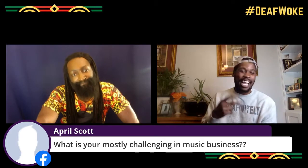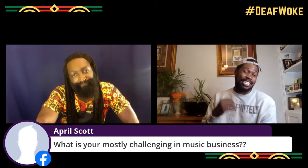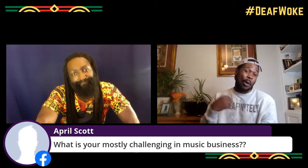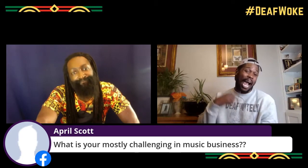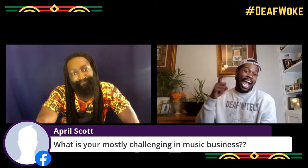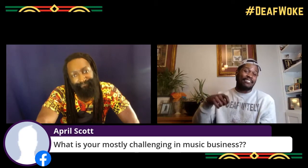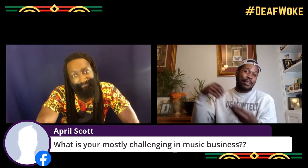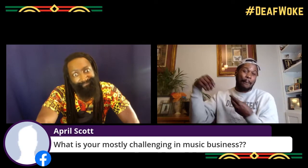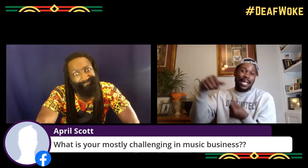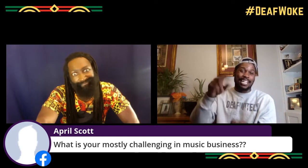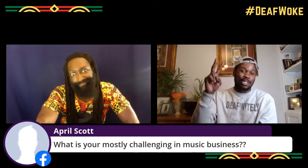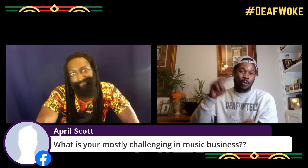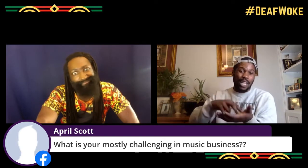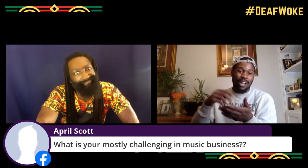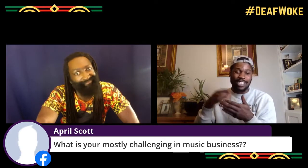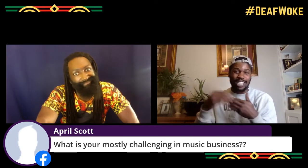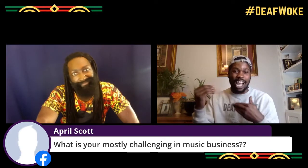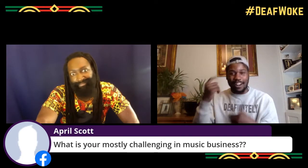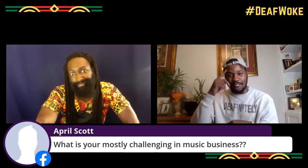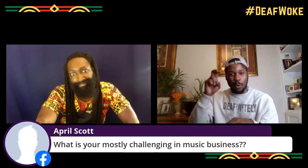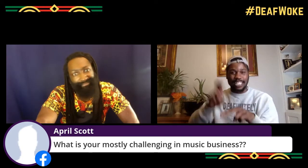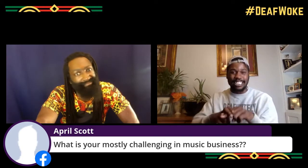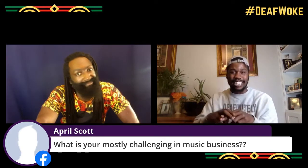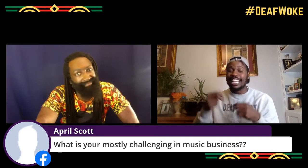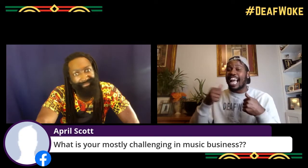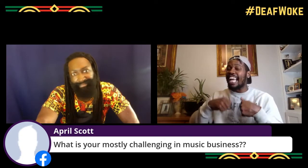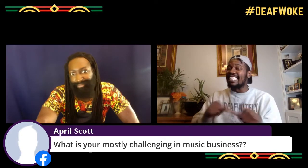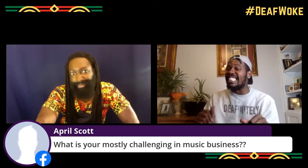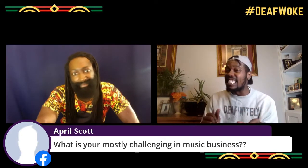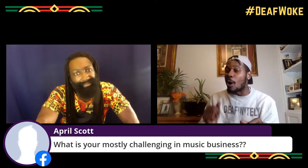you know pay $2,000 for a seat up in the nose bleeds.